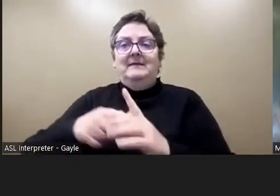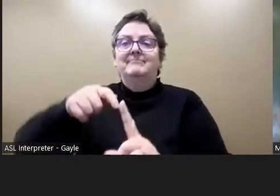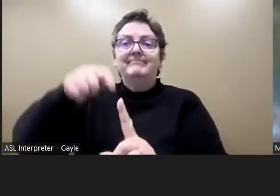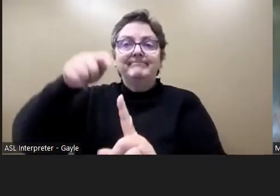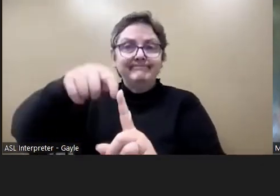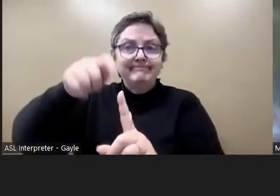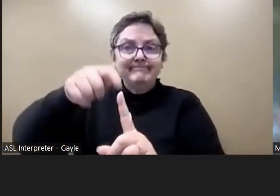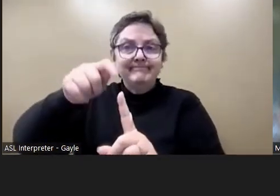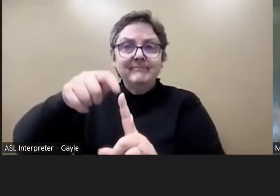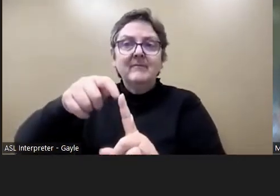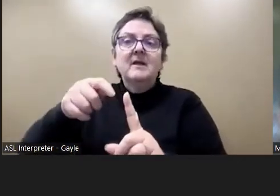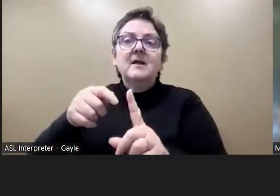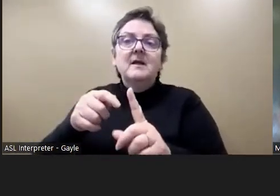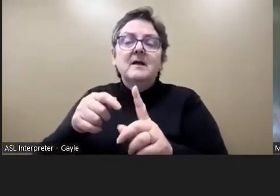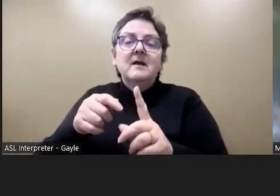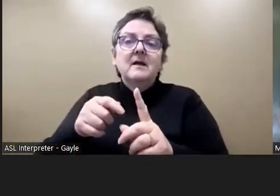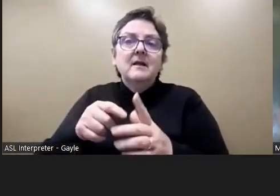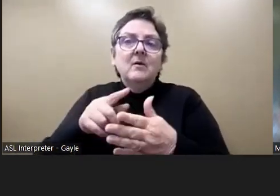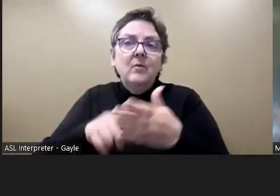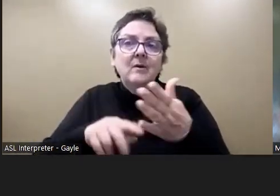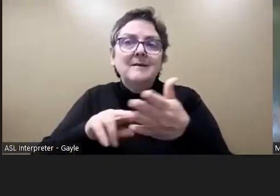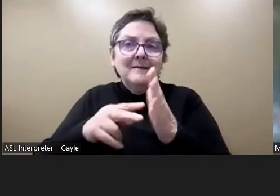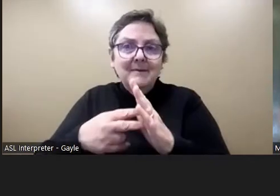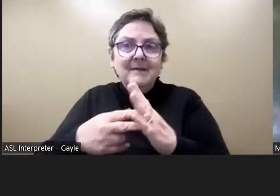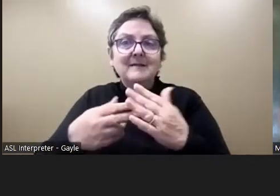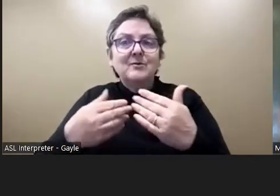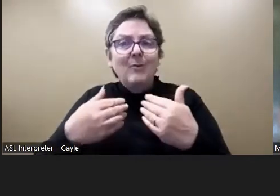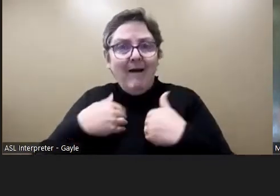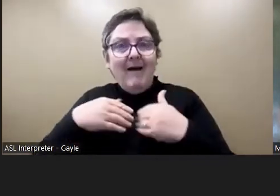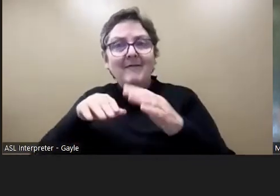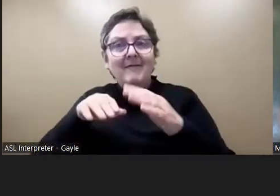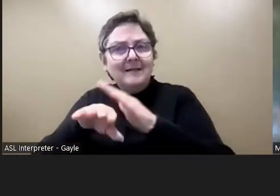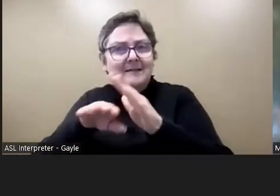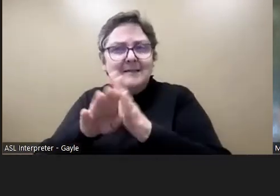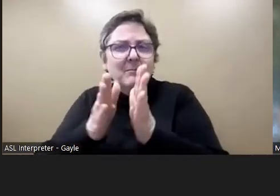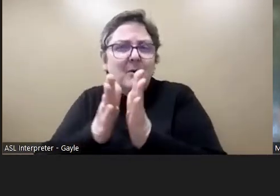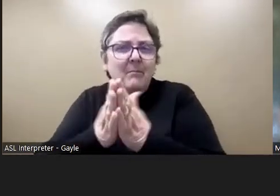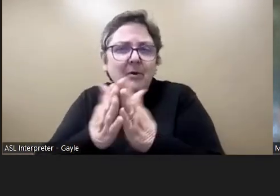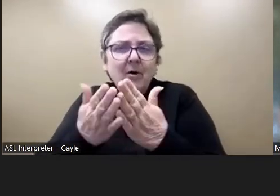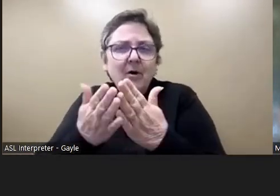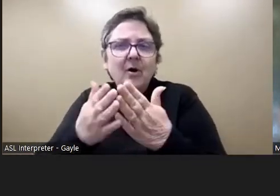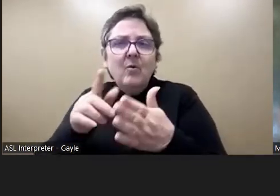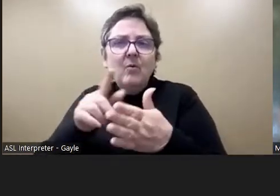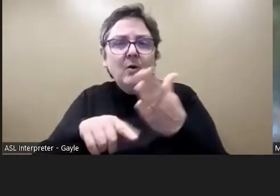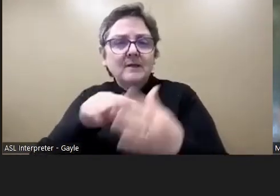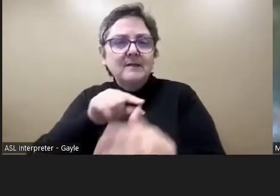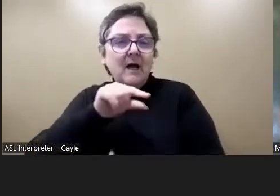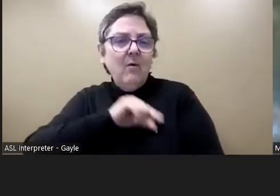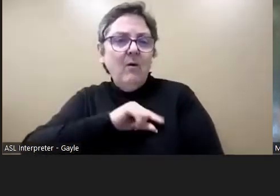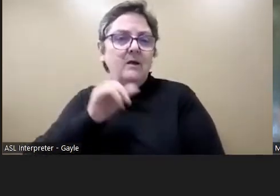what does it mean to have an actual accessible book? What does that quality look like? So that's a really great place to start.